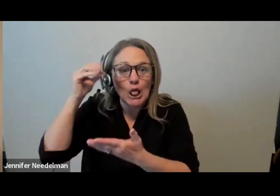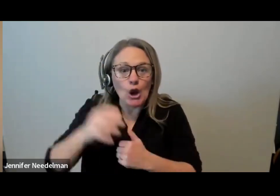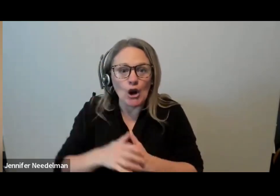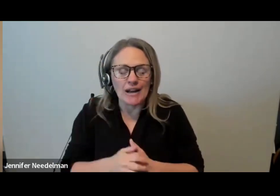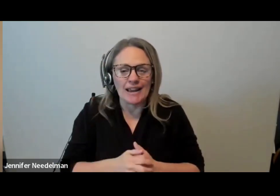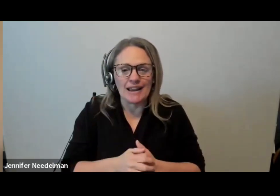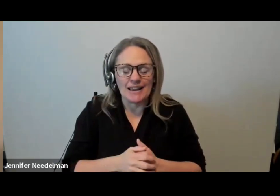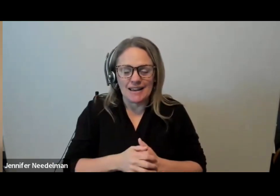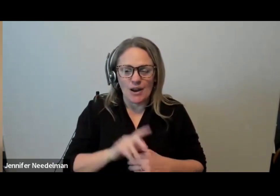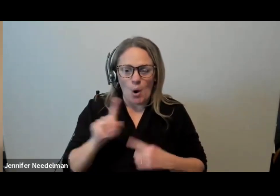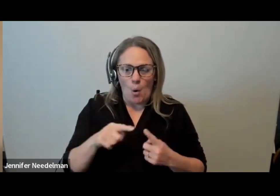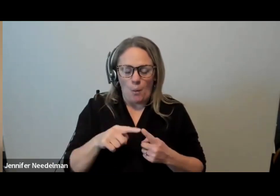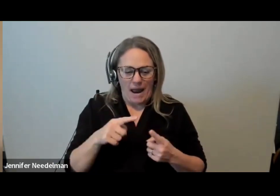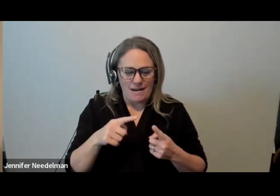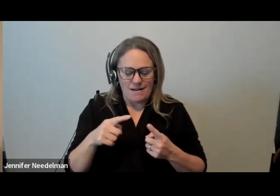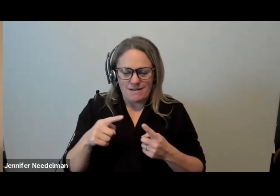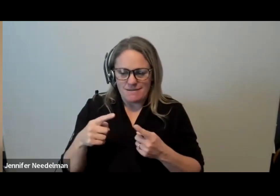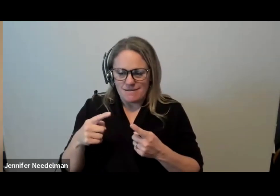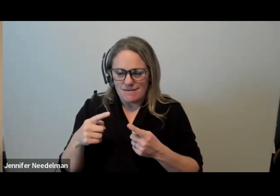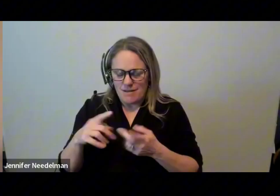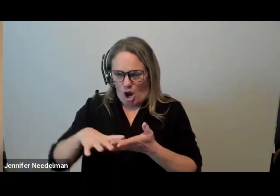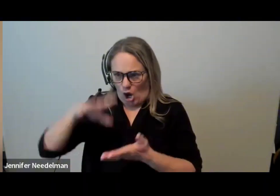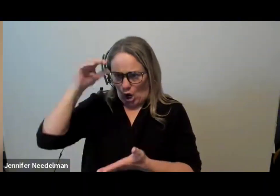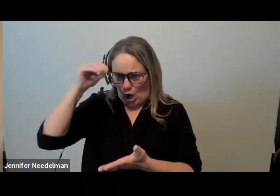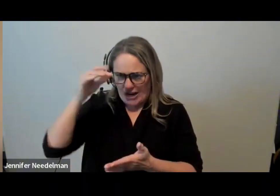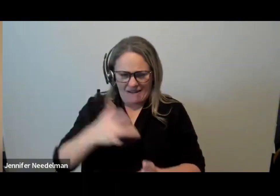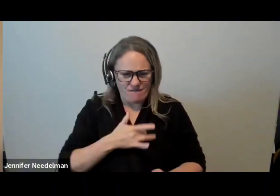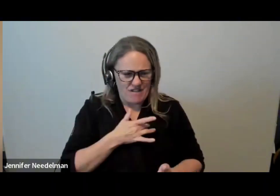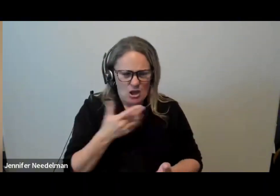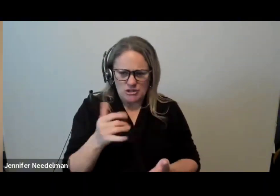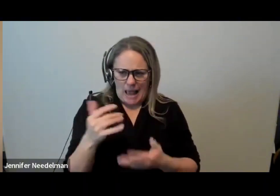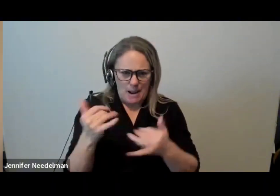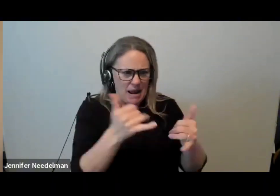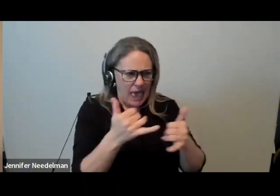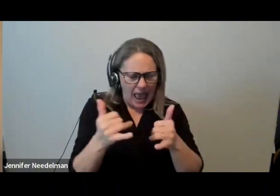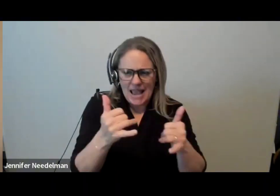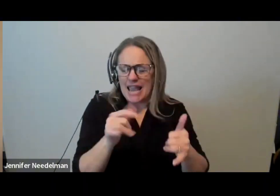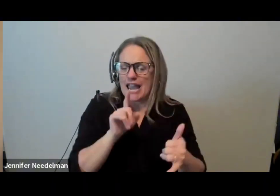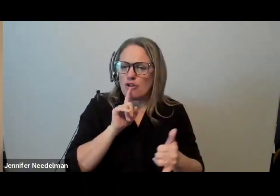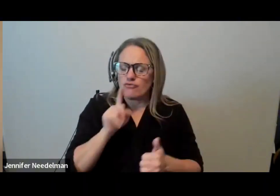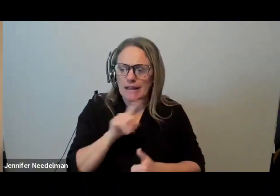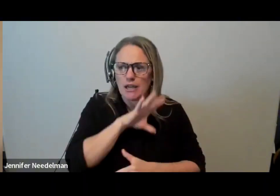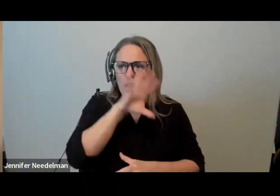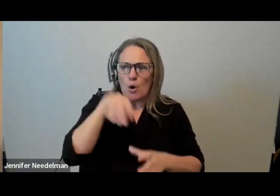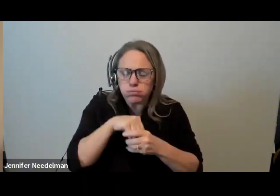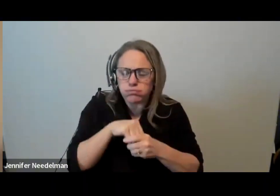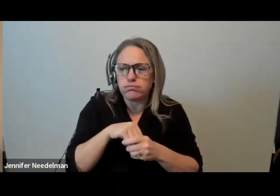self-expression, it's something that engages more of your brain. It literally helps neuroplasticity,